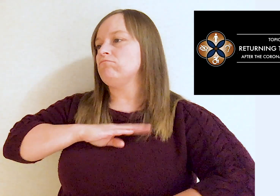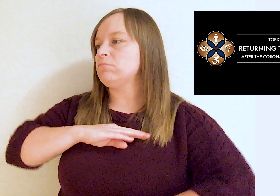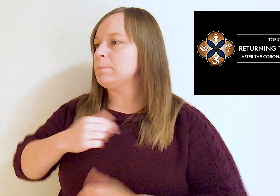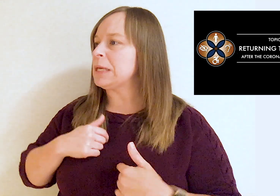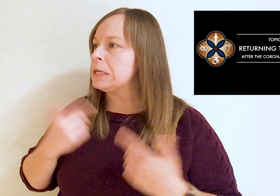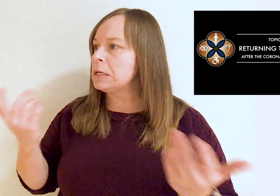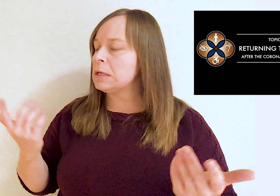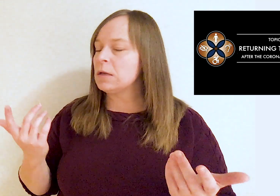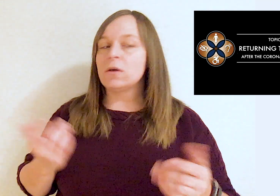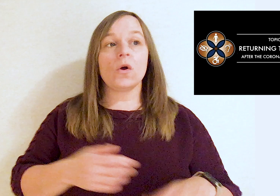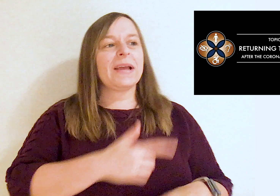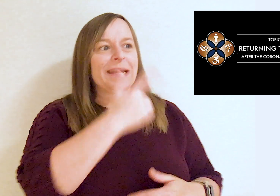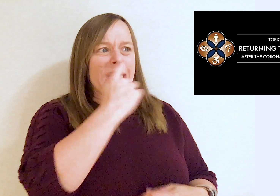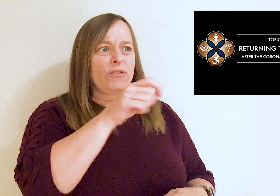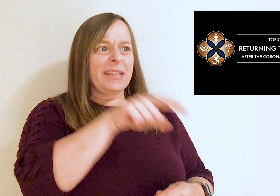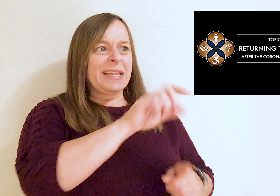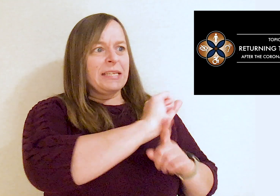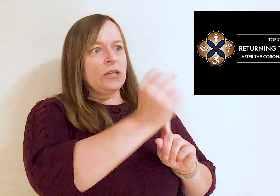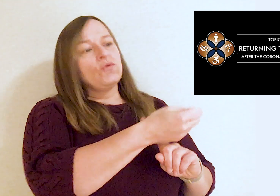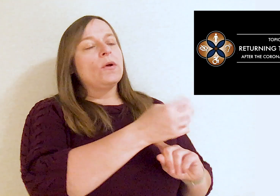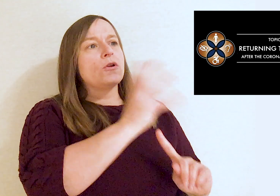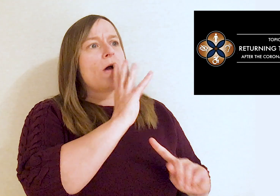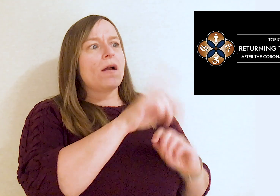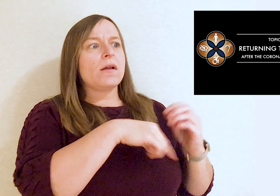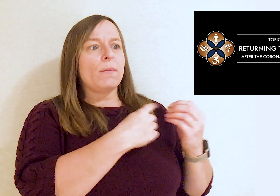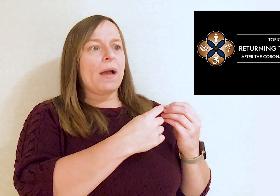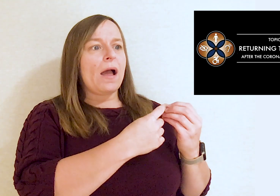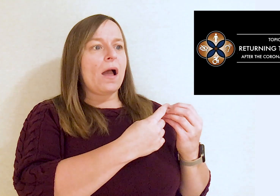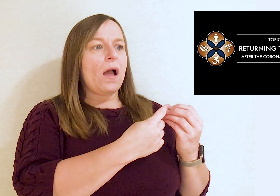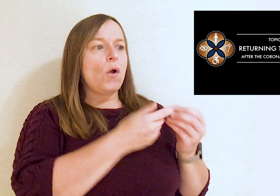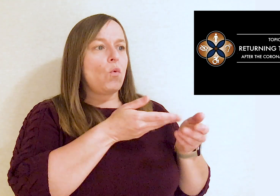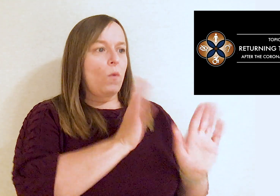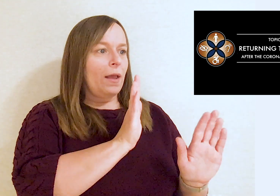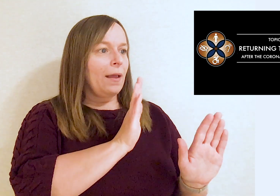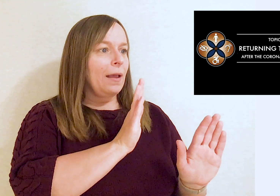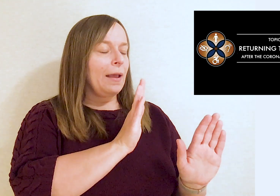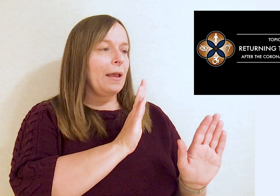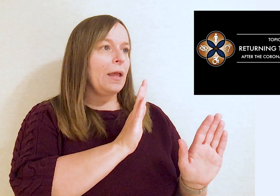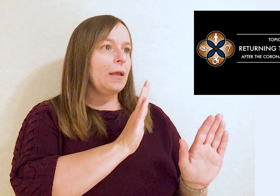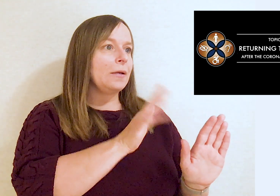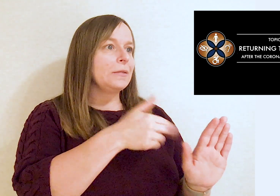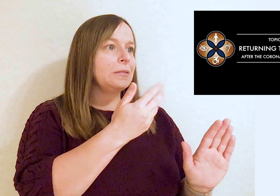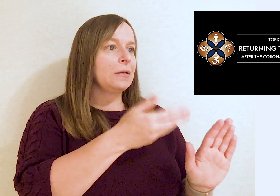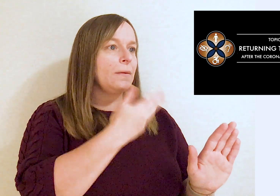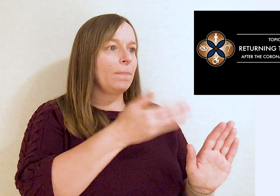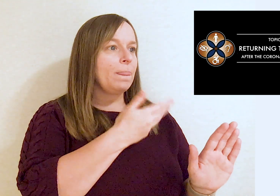Well interestingly enough in this situation where we're talking about ways that you need to keep